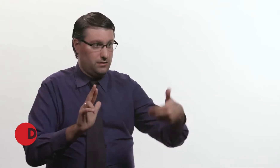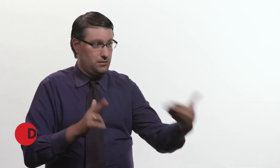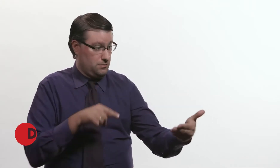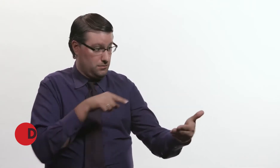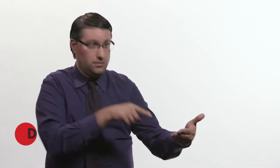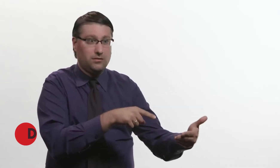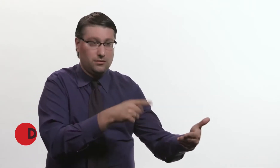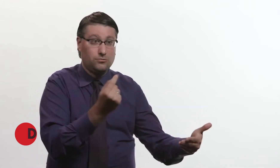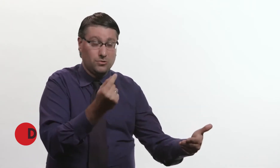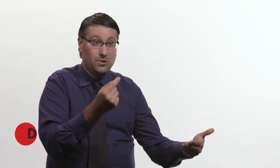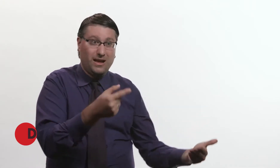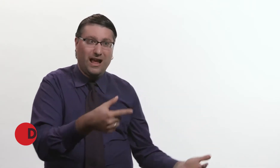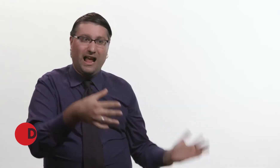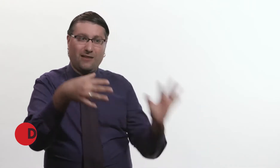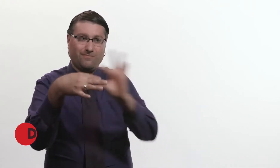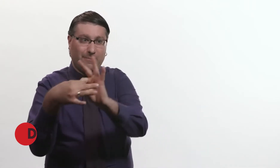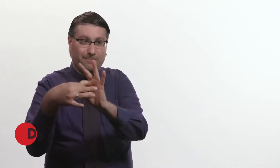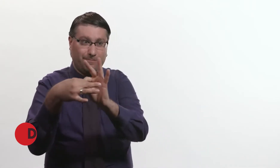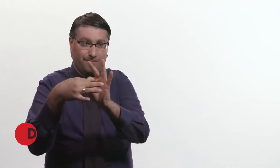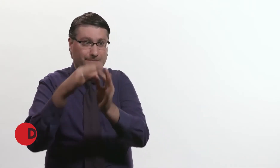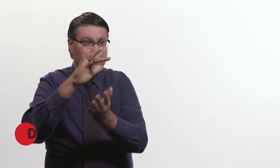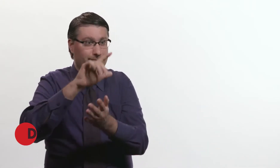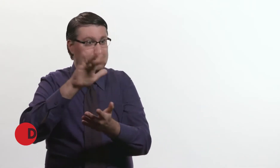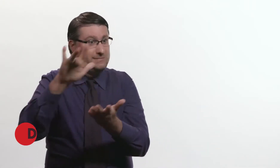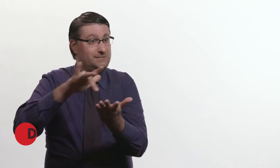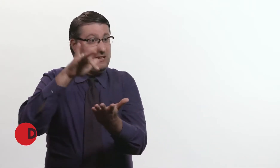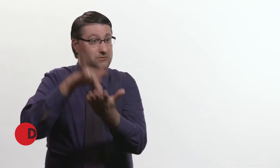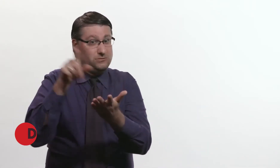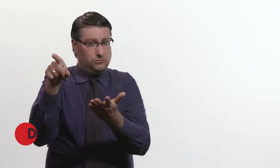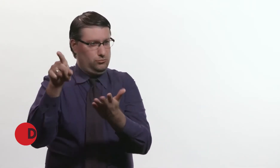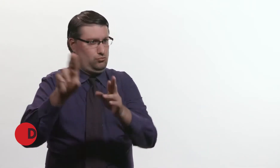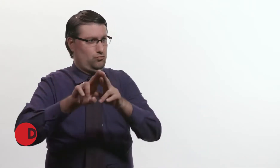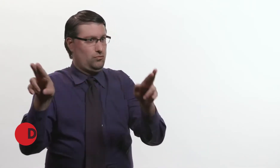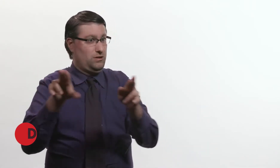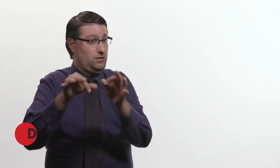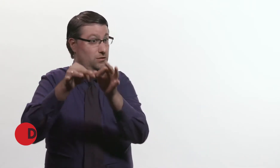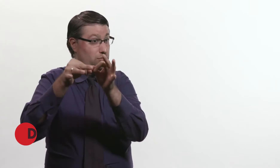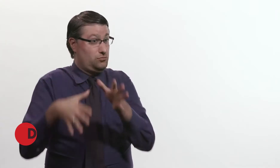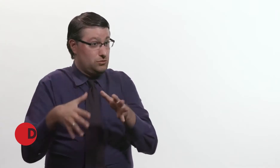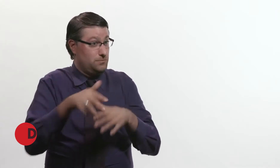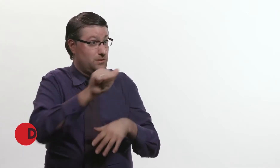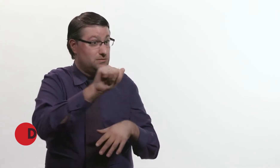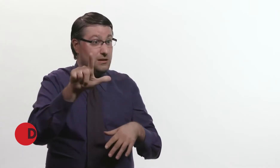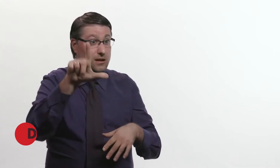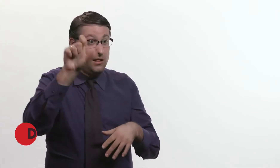connects and gives tablet to the Deaf person with an ASL or